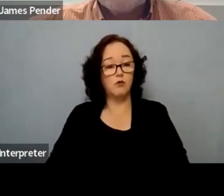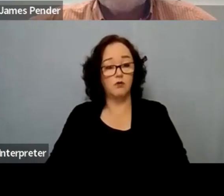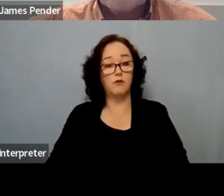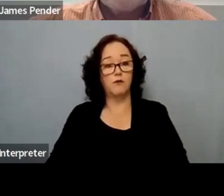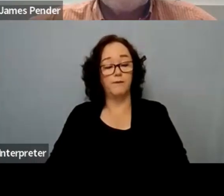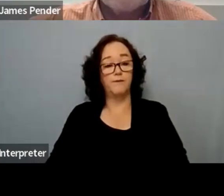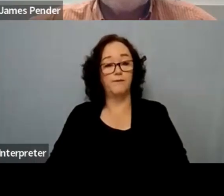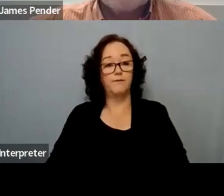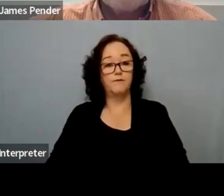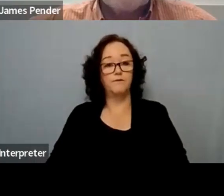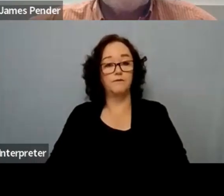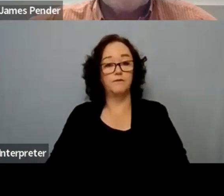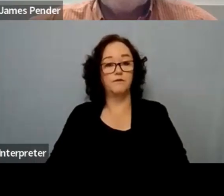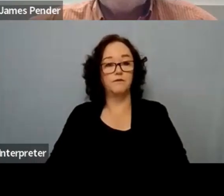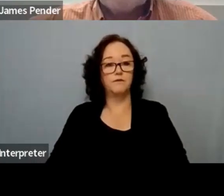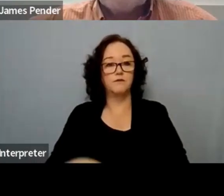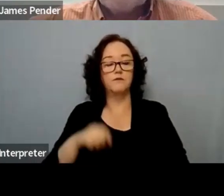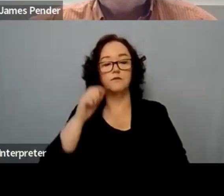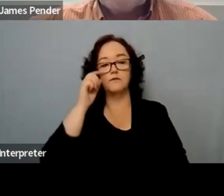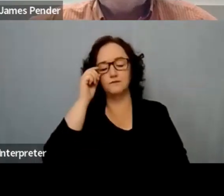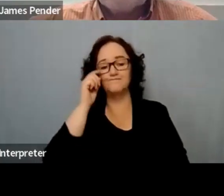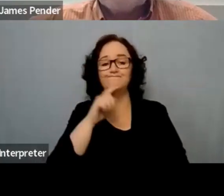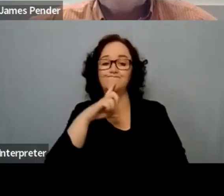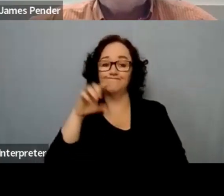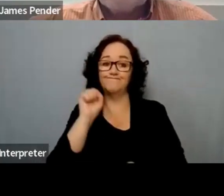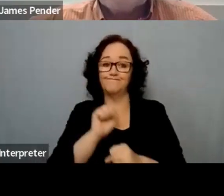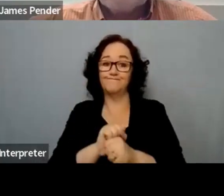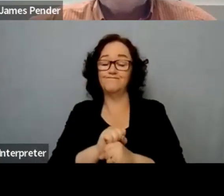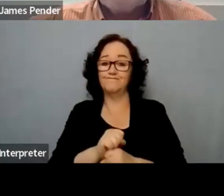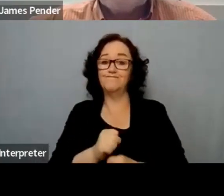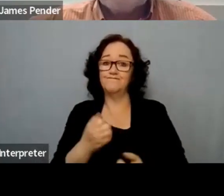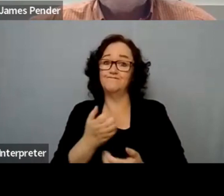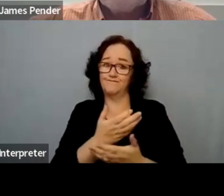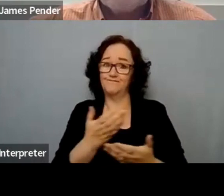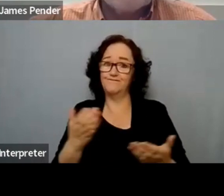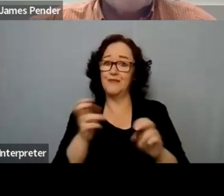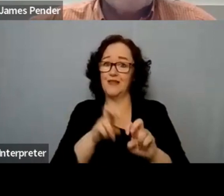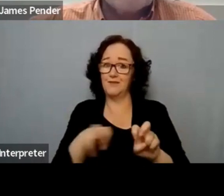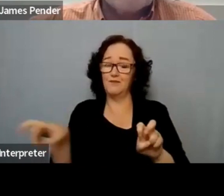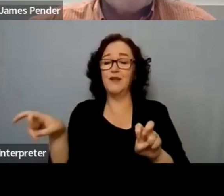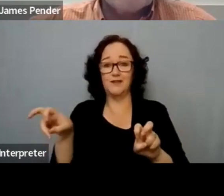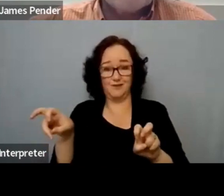Maria Crowley: Definitely this panel of subject matter experts have made it much easier for you to have resources at your